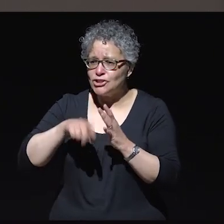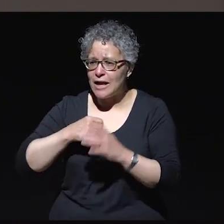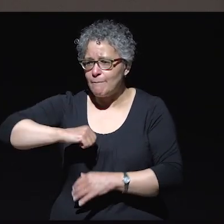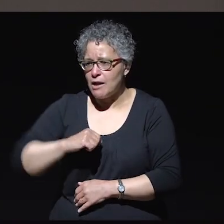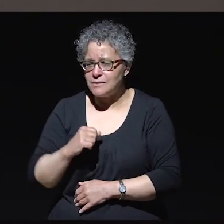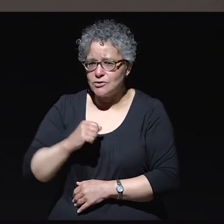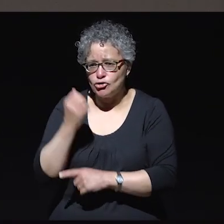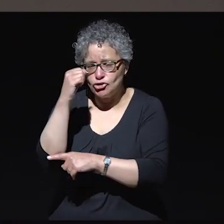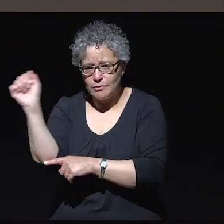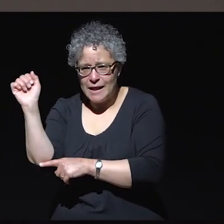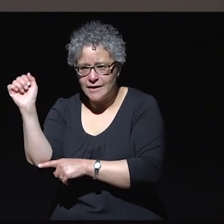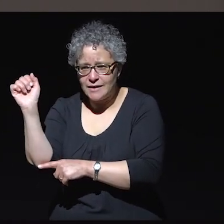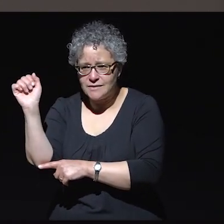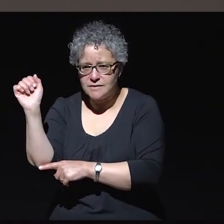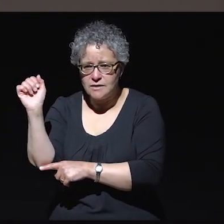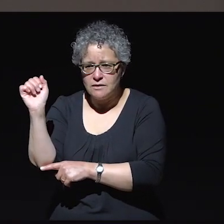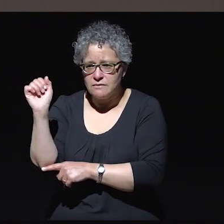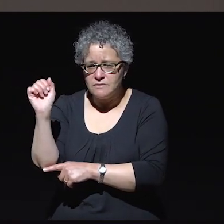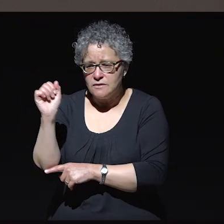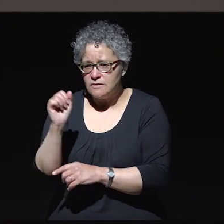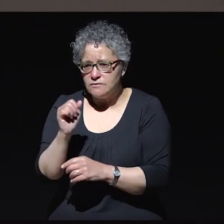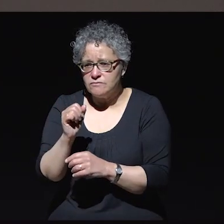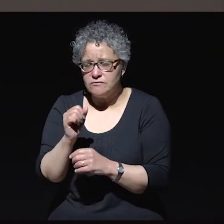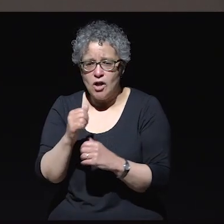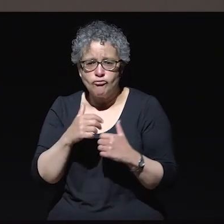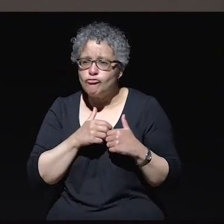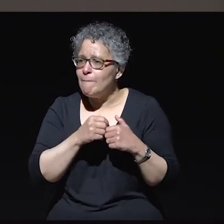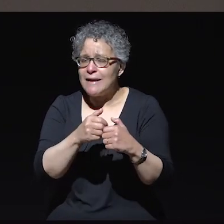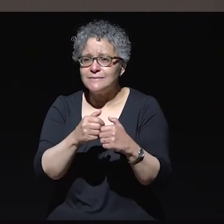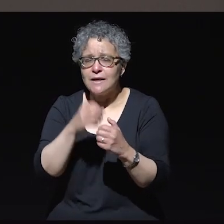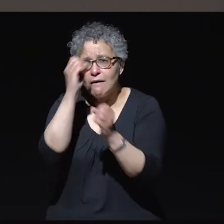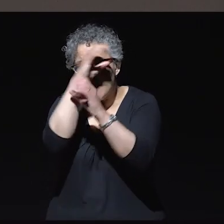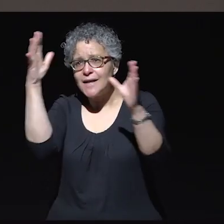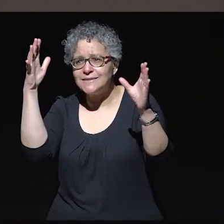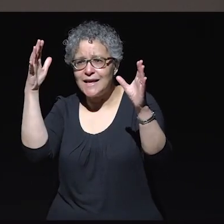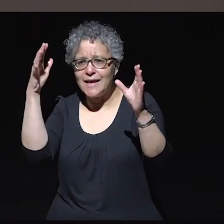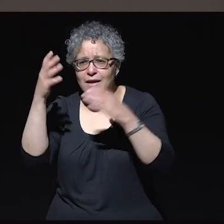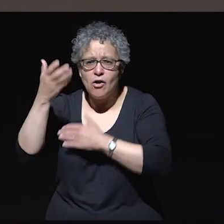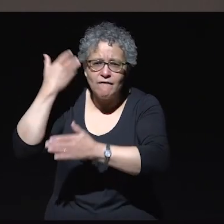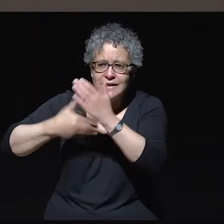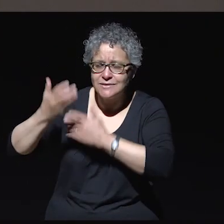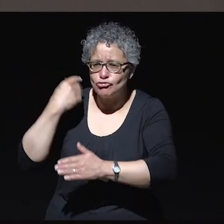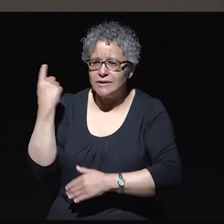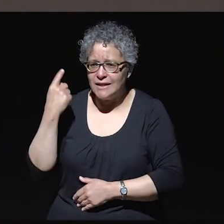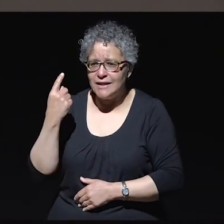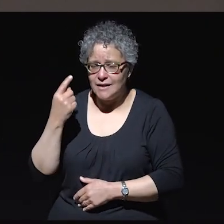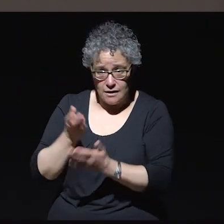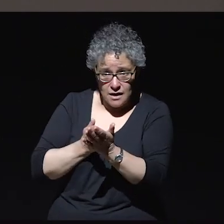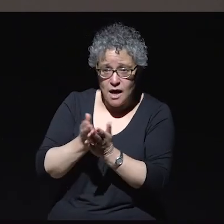of this kind of romanticisation and historicism that is very much a key part of the 19th century, does come through with the very famous painting,